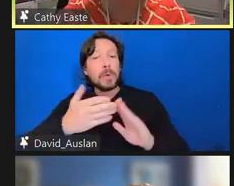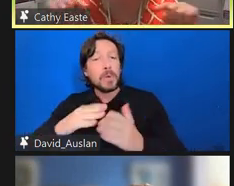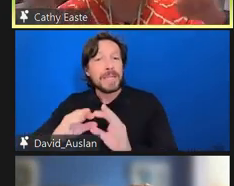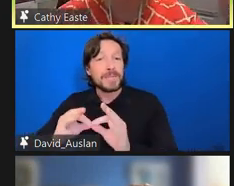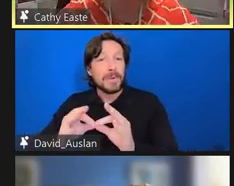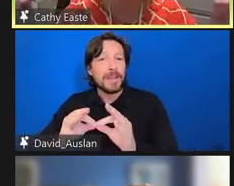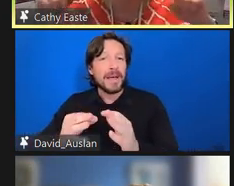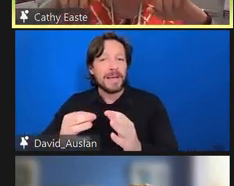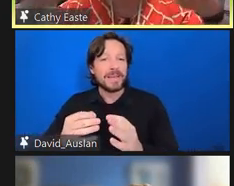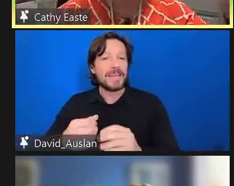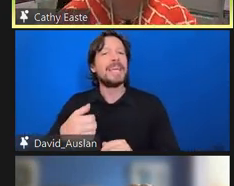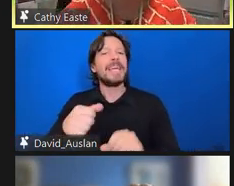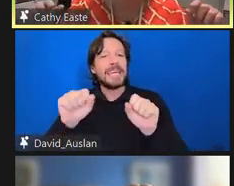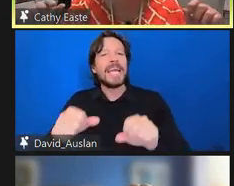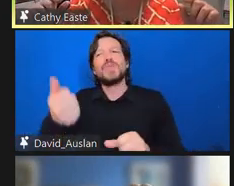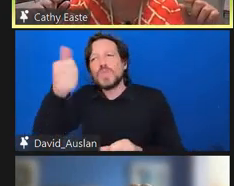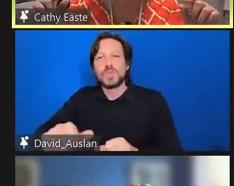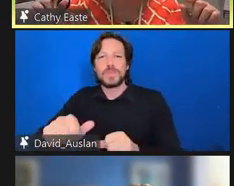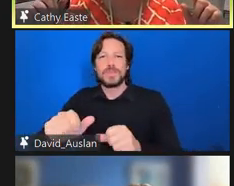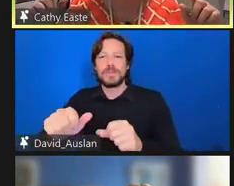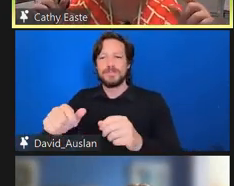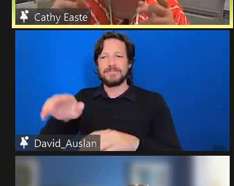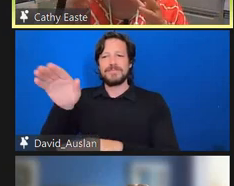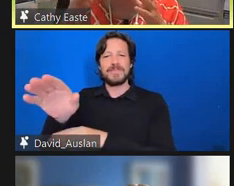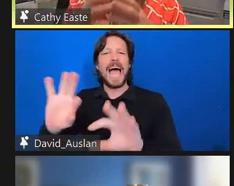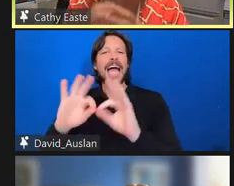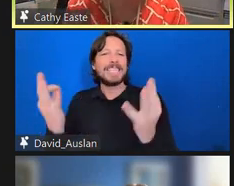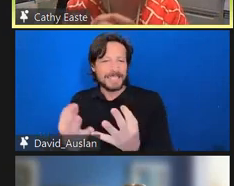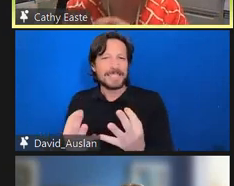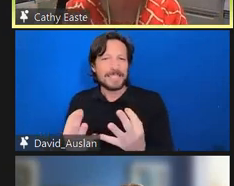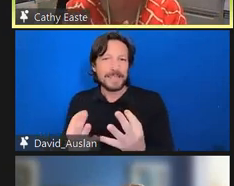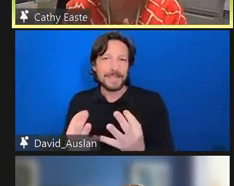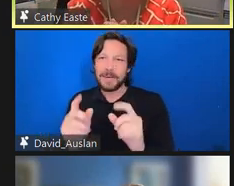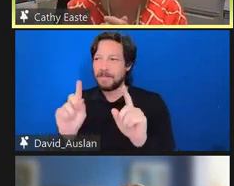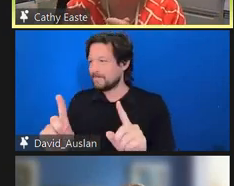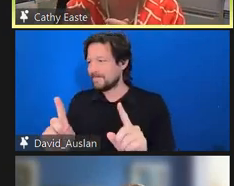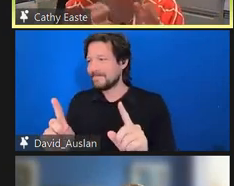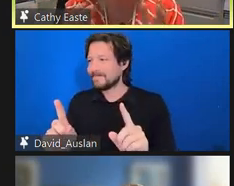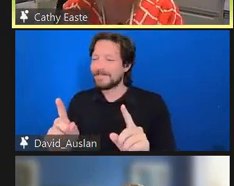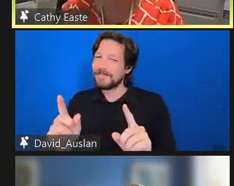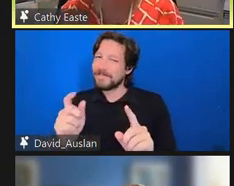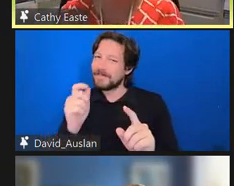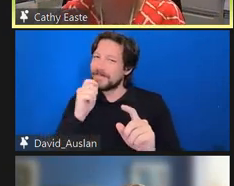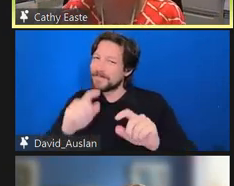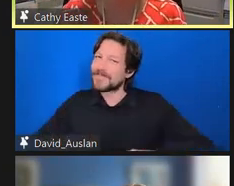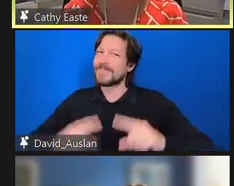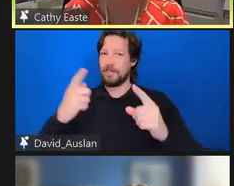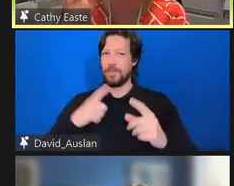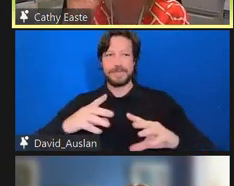you are using other agencies, et cetera, it is very, very different in an educational setting,